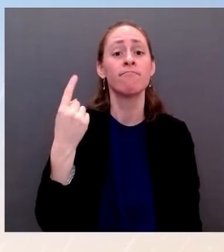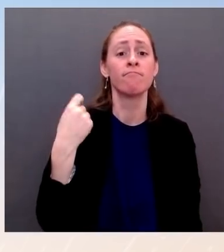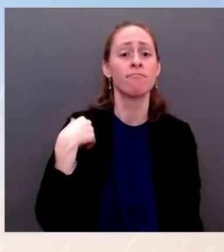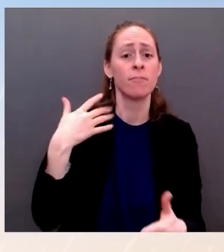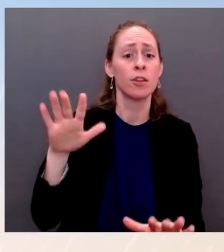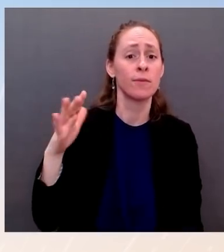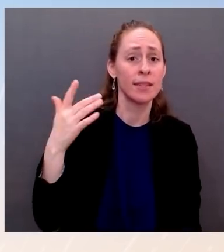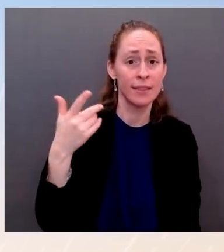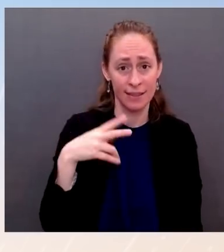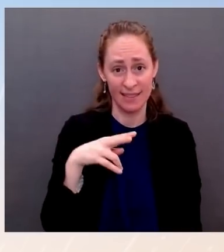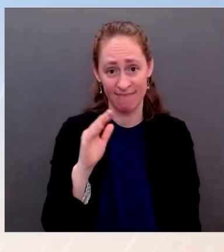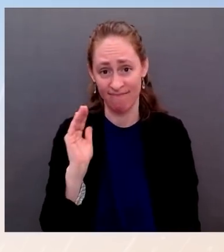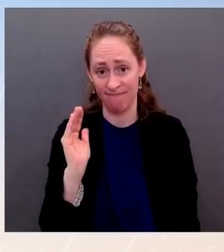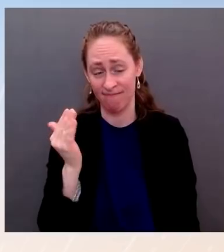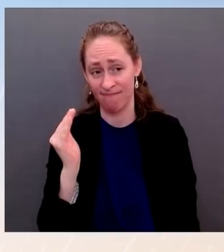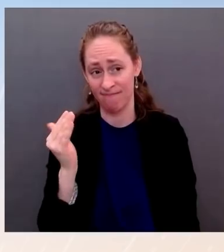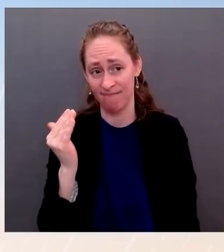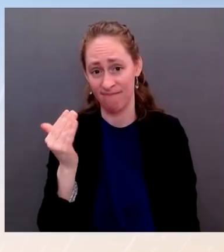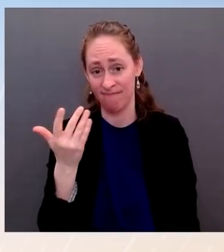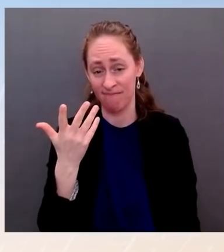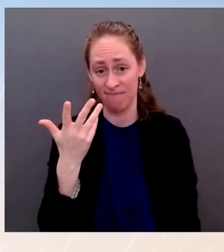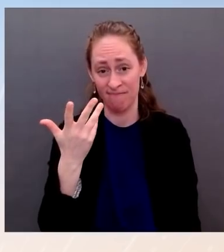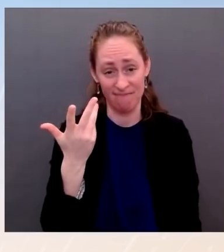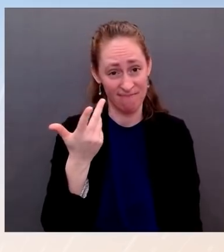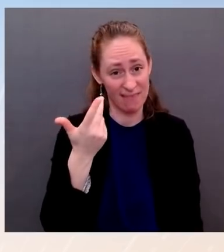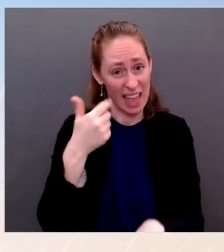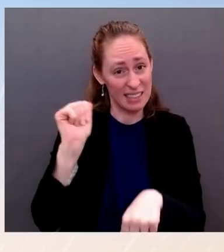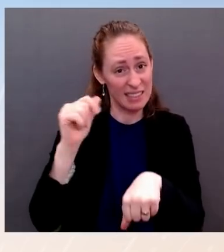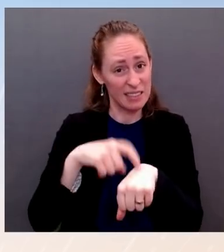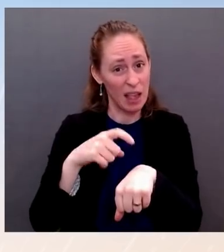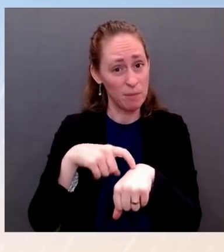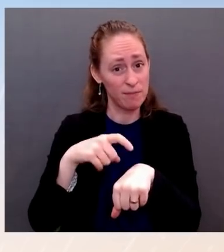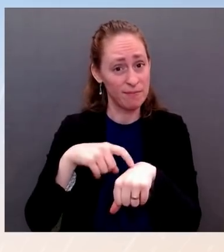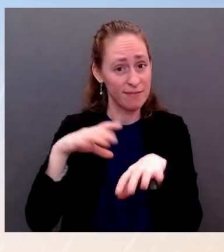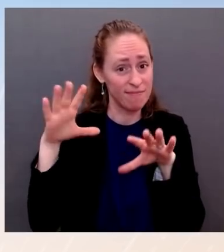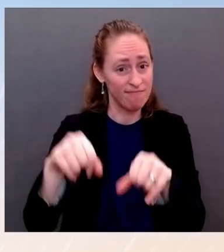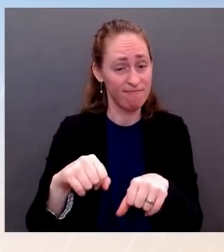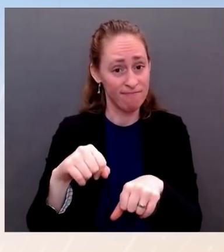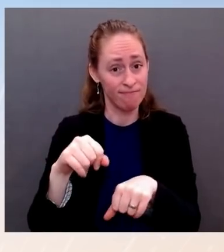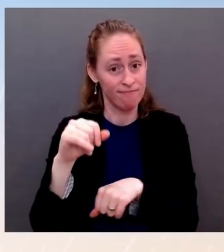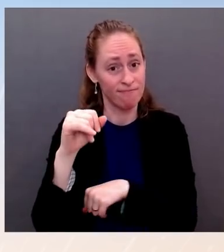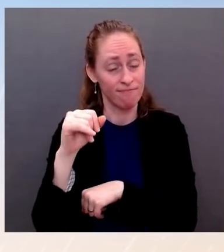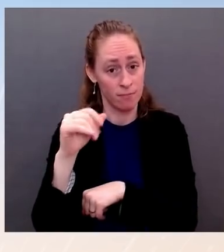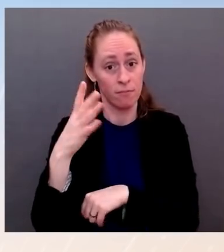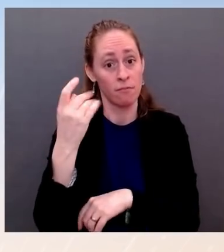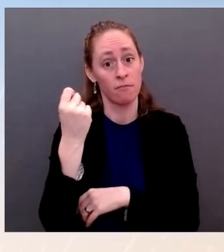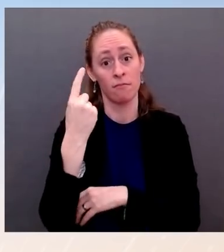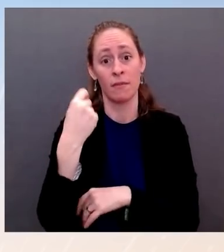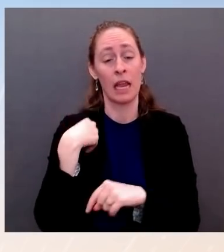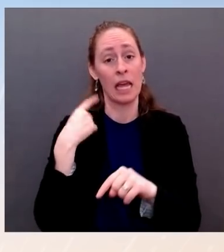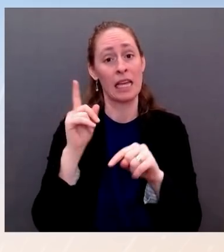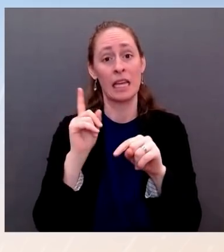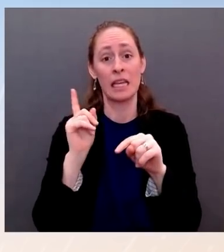I will not comment on the details of our intelligence information. But I do want to be clear: It could begin during the Olympics,